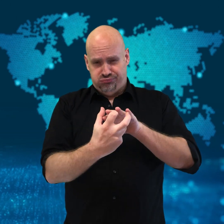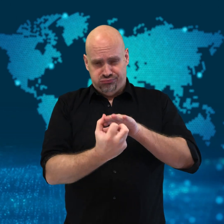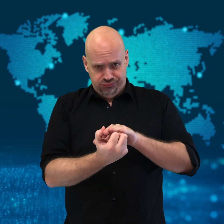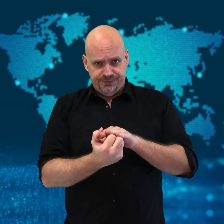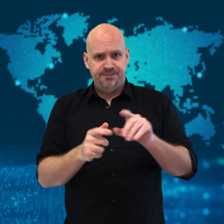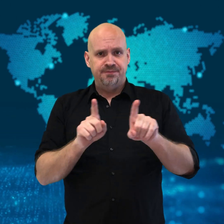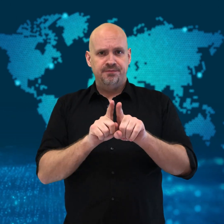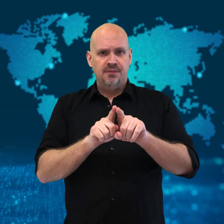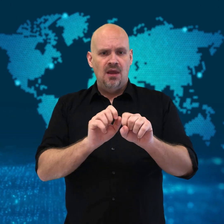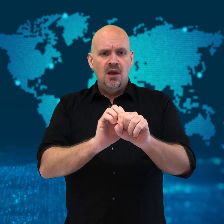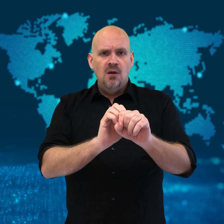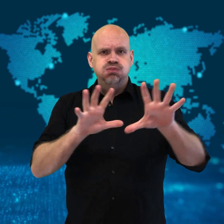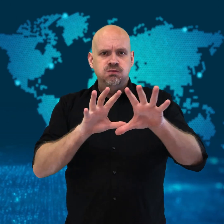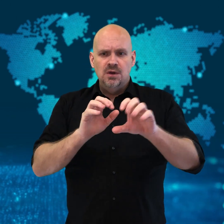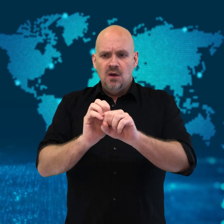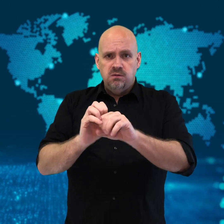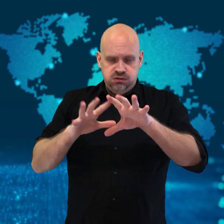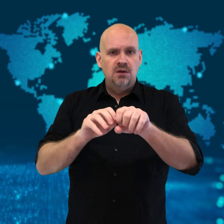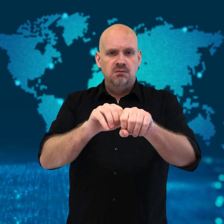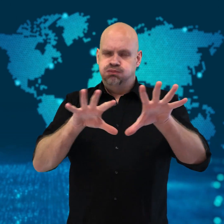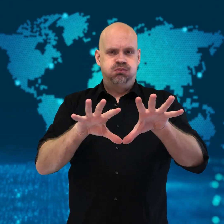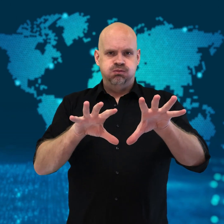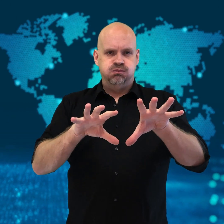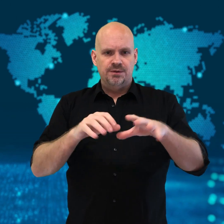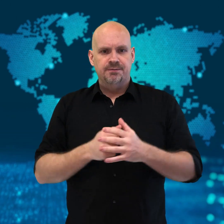several hundred feet.